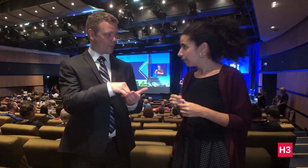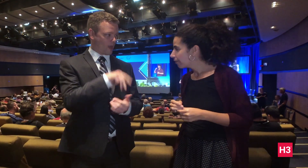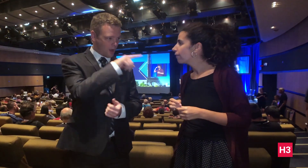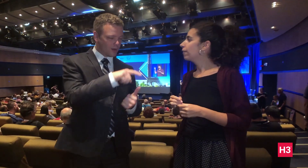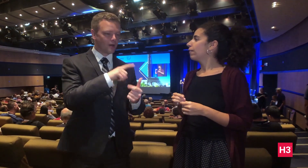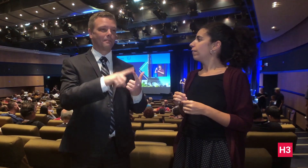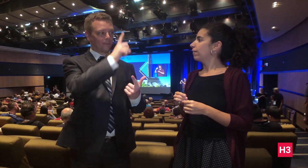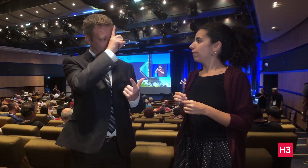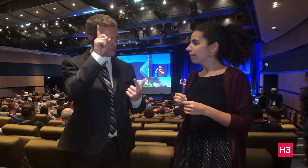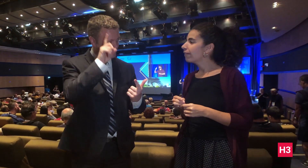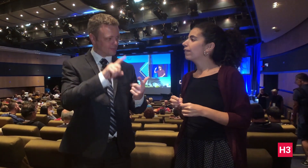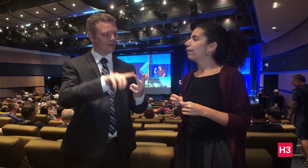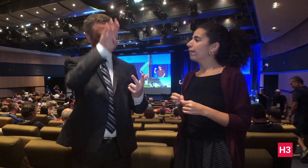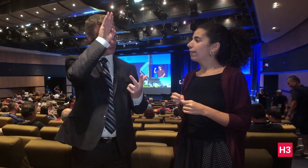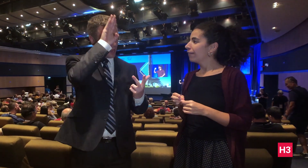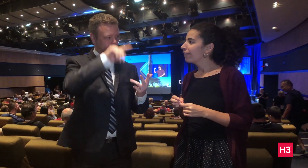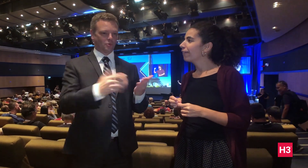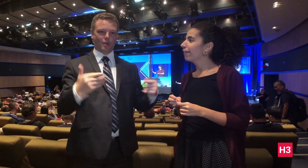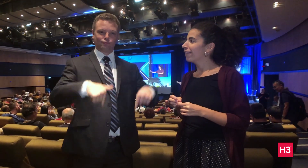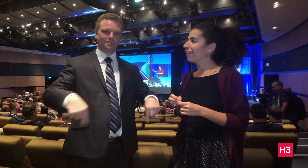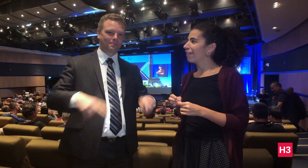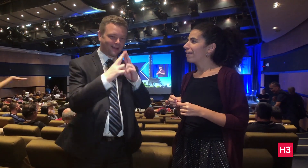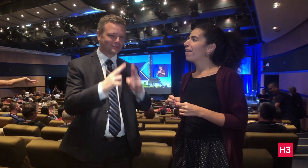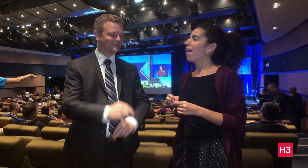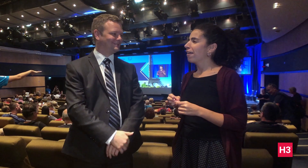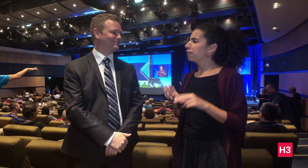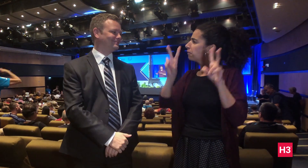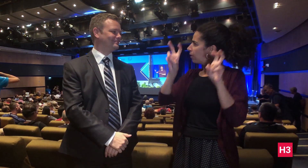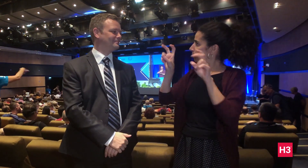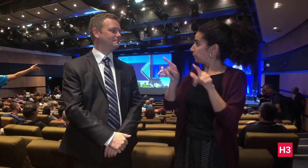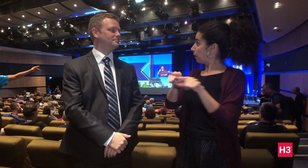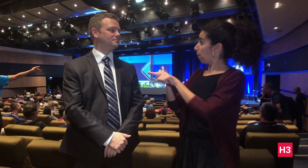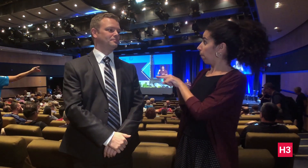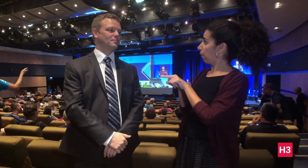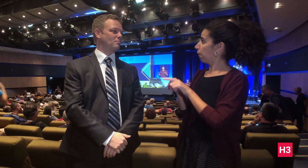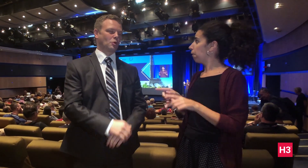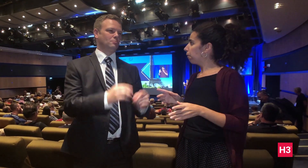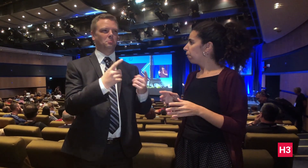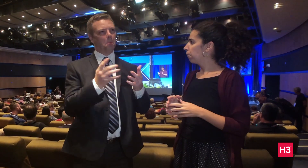Montreal, Madrid, Istanbul and here in Paris. Are on the same topic?